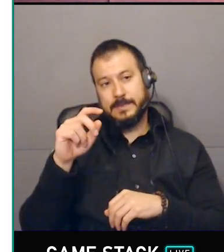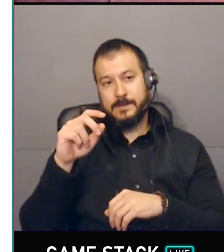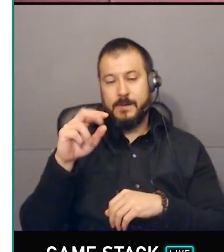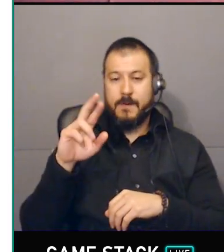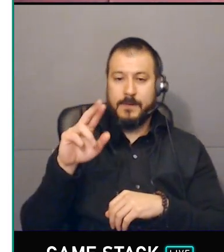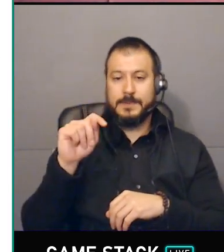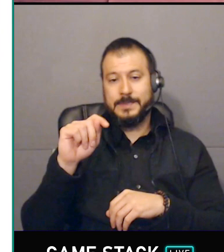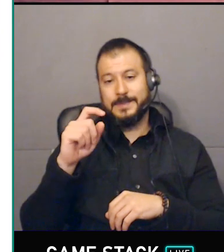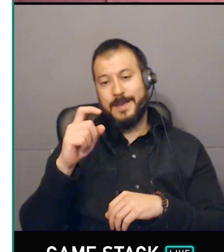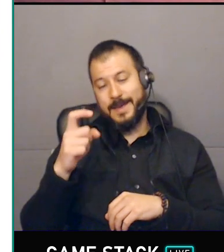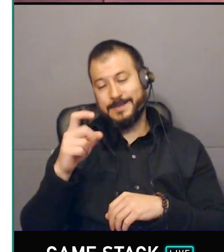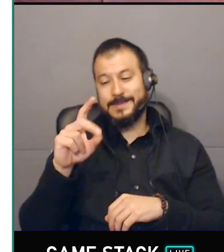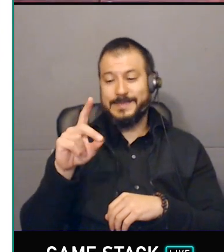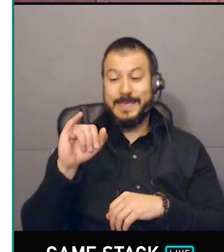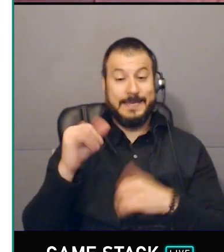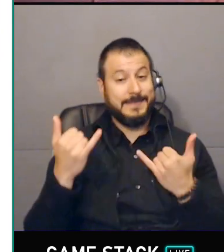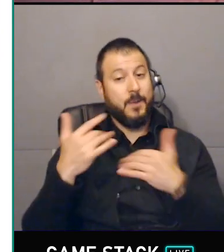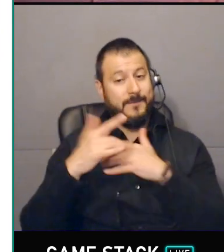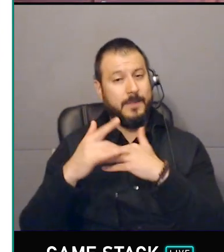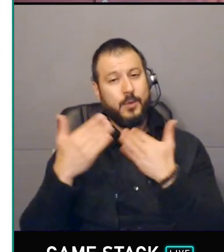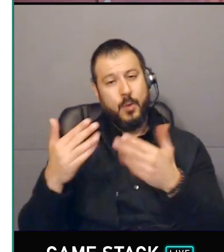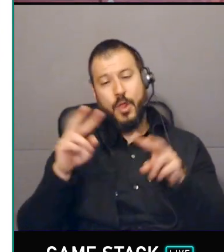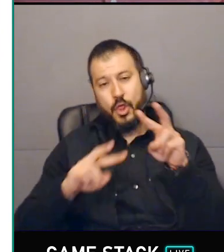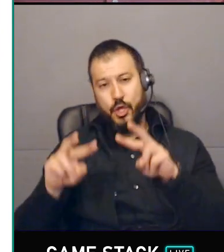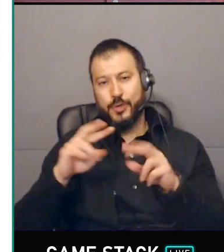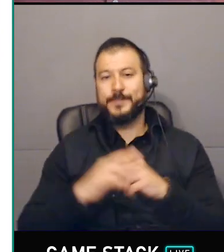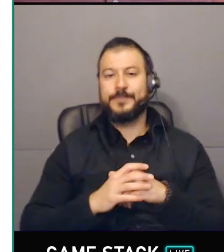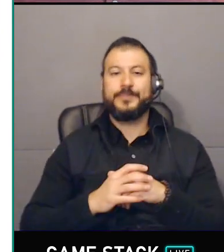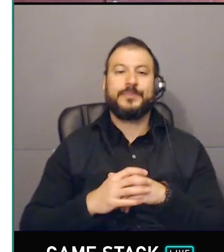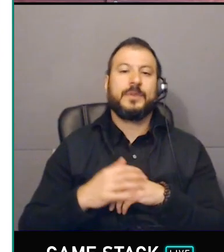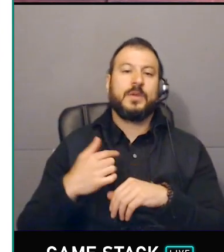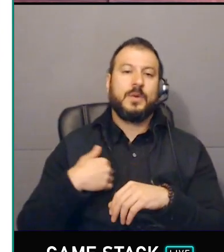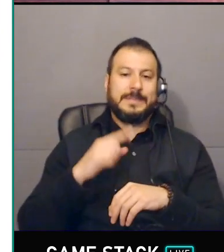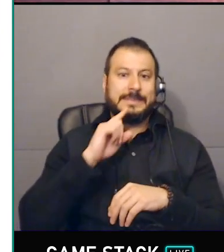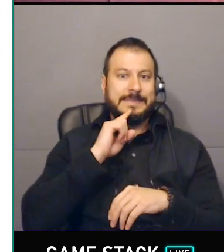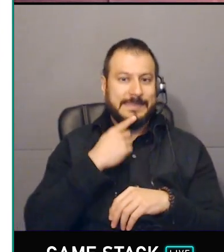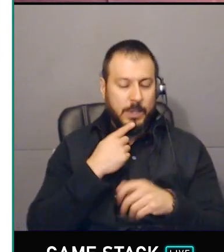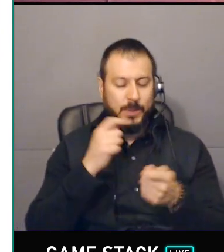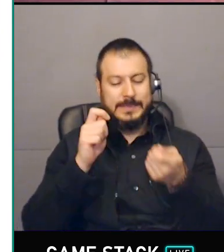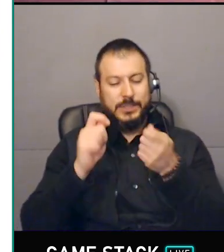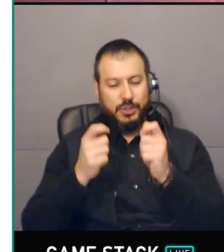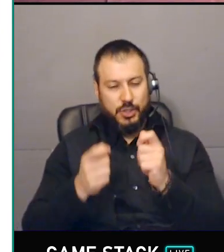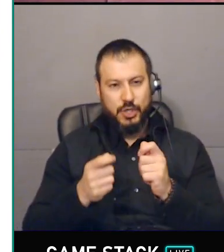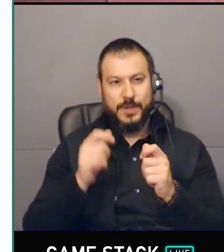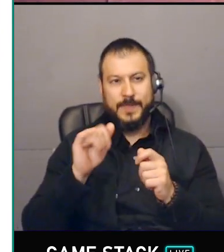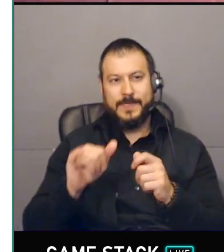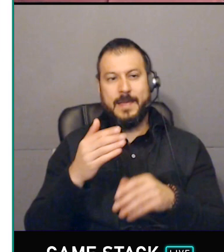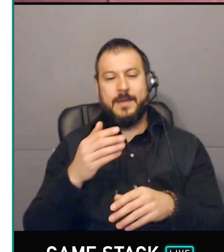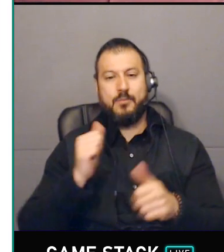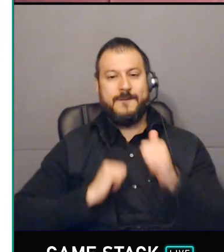Please go take a look. What we've done is we've seriously tuned the perf number